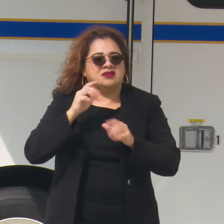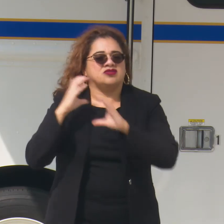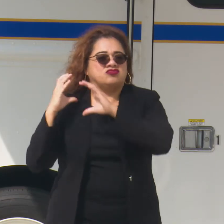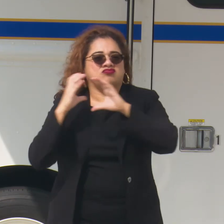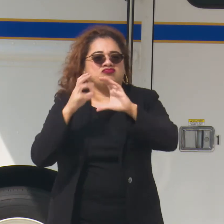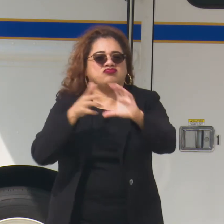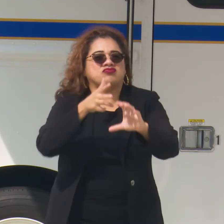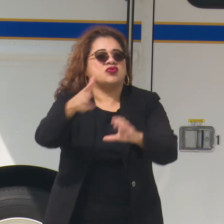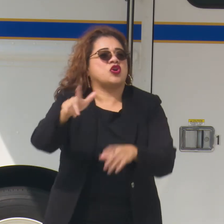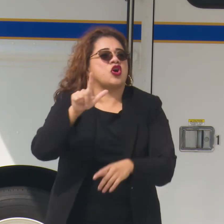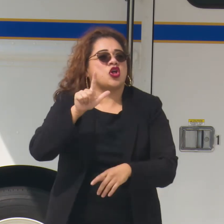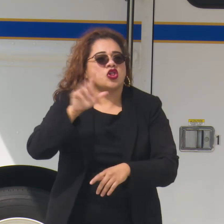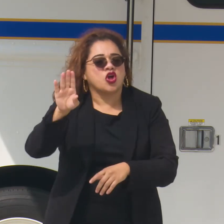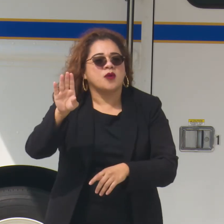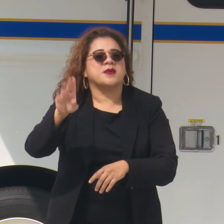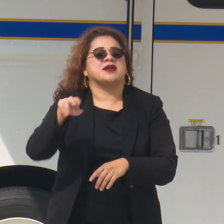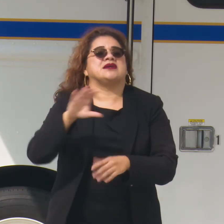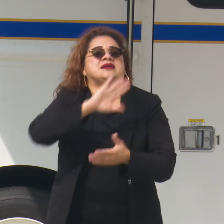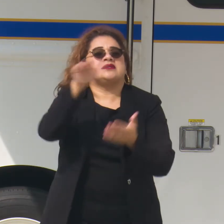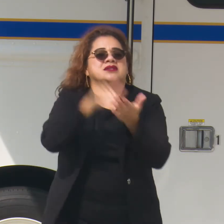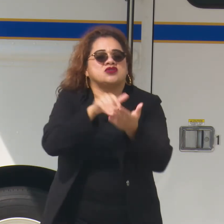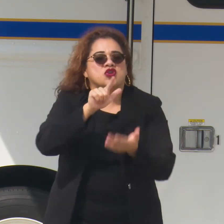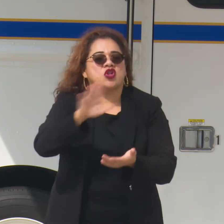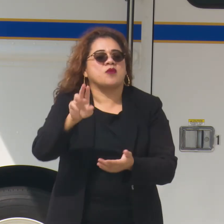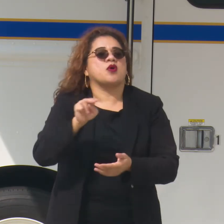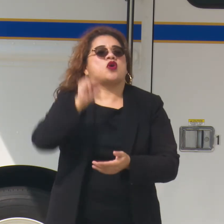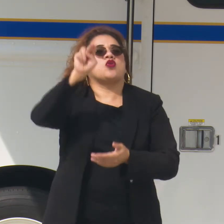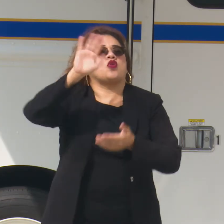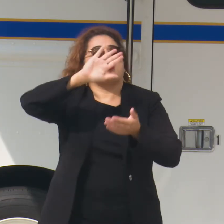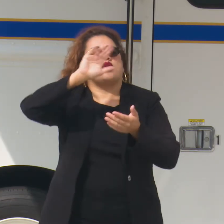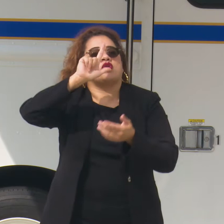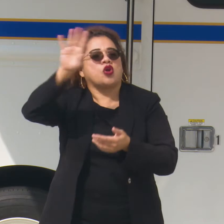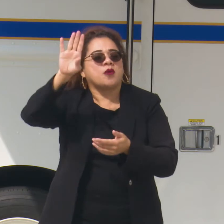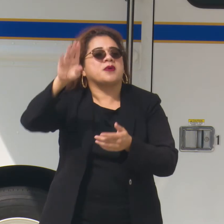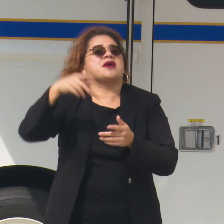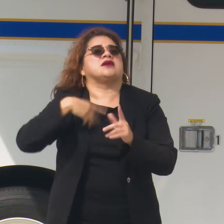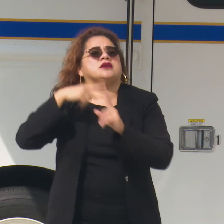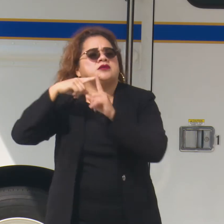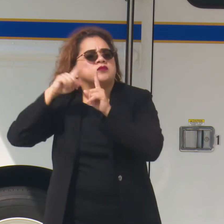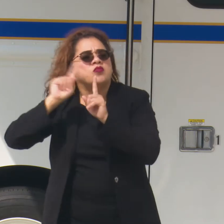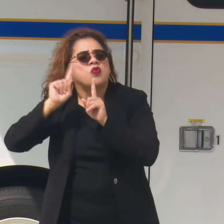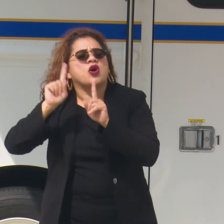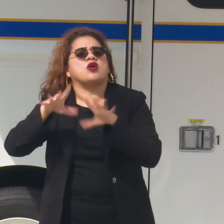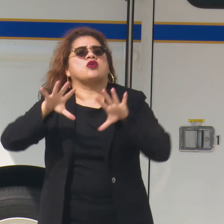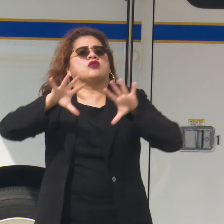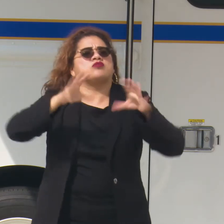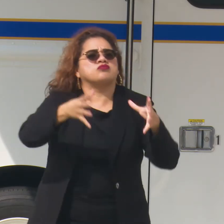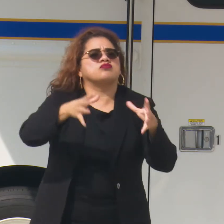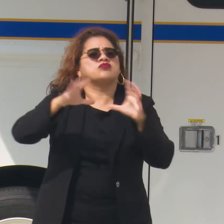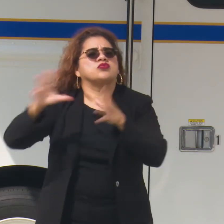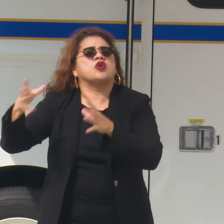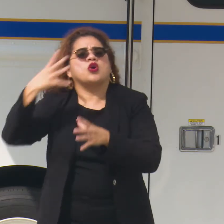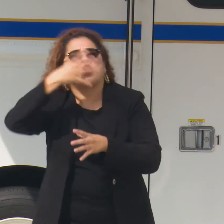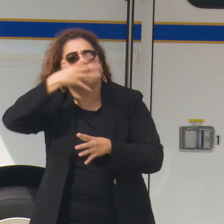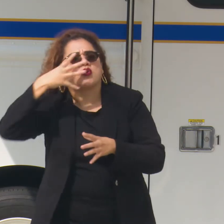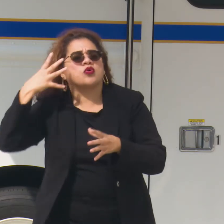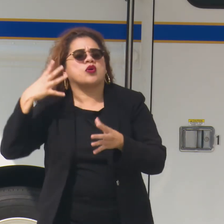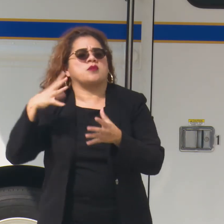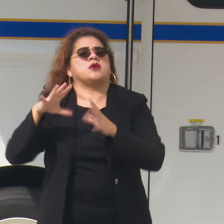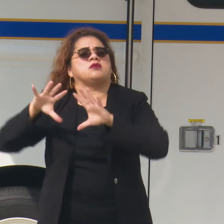Long Beach, through north Long Beach over the course of the weeks and months ahead targeting immigrant populations and our undocumented neighborhoods.